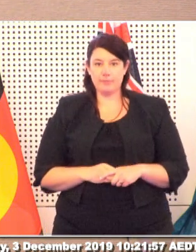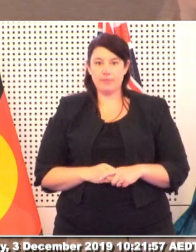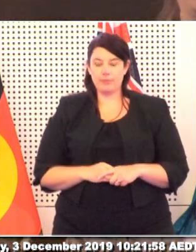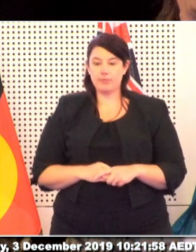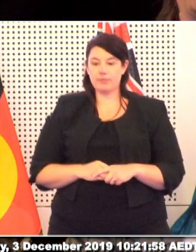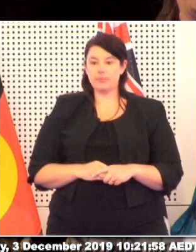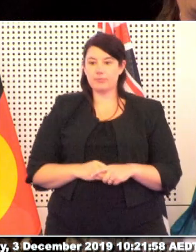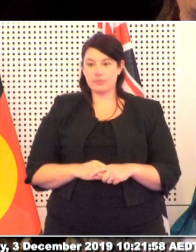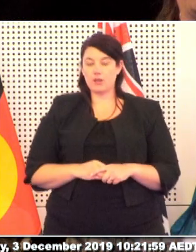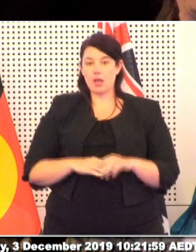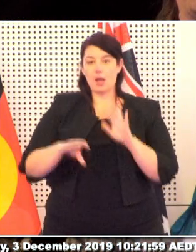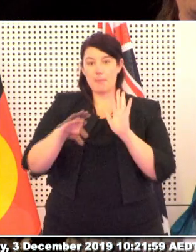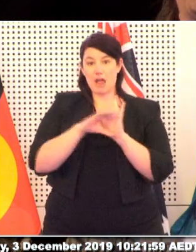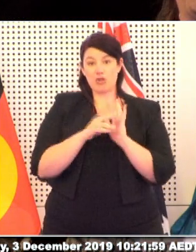At paragraph 26 of your statement you refer